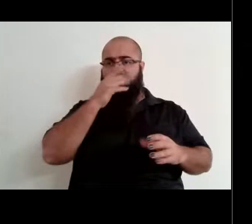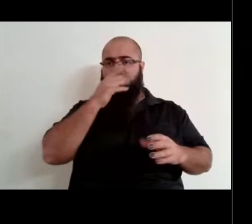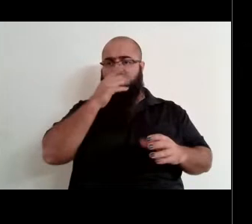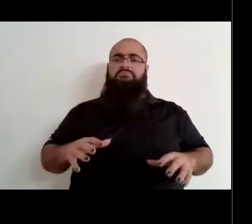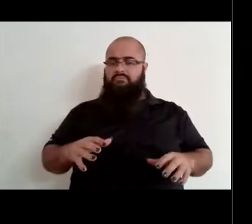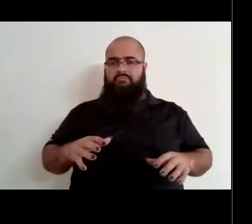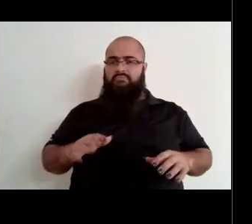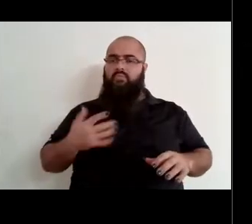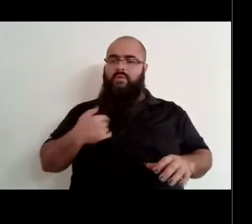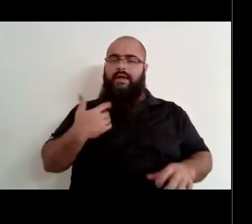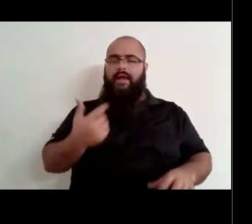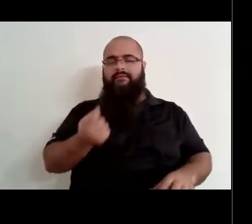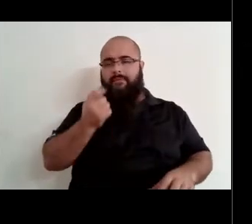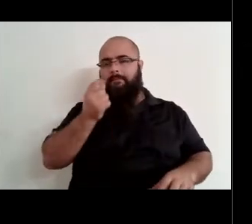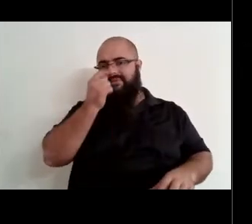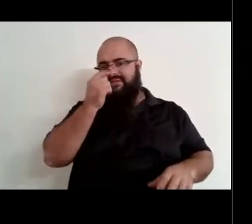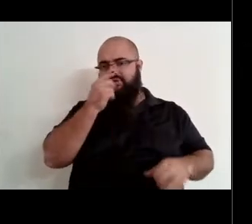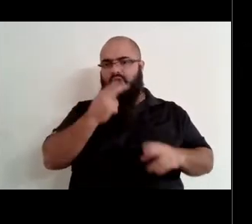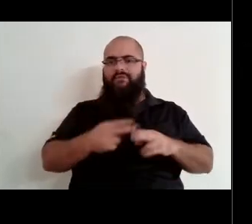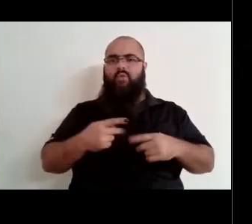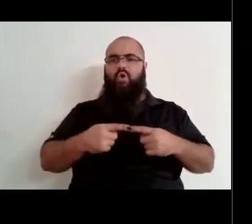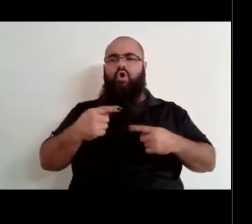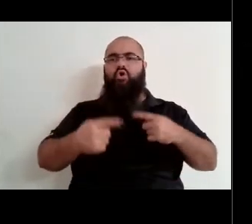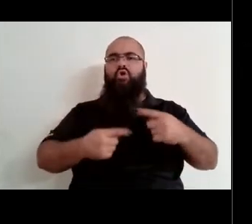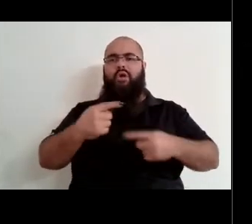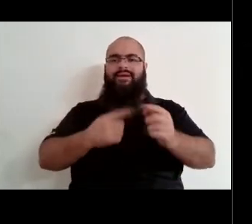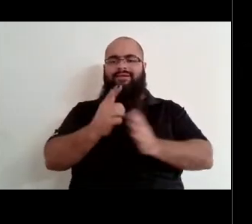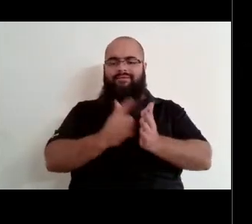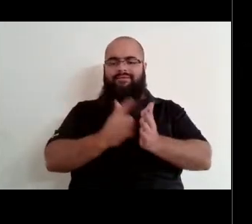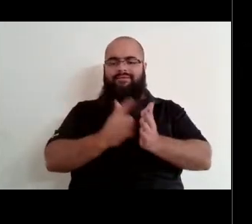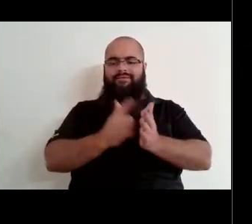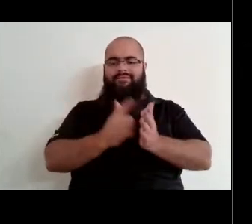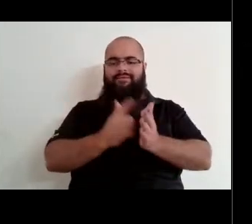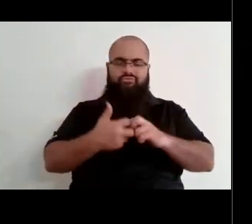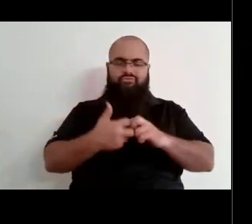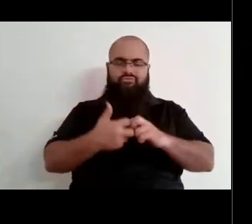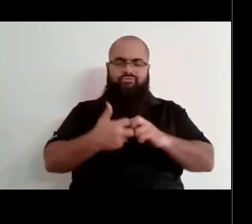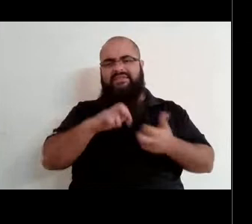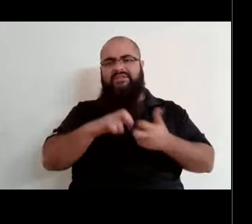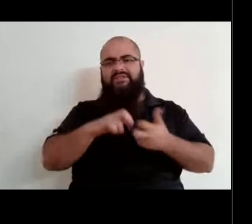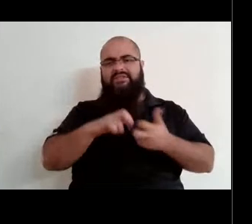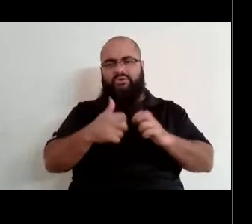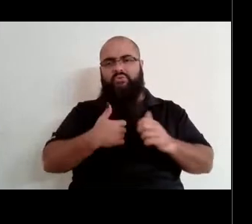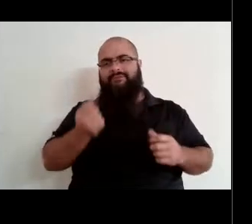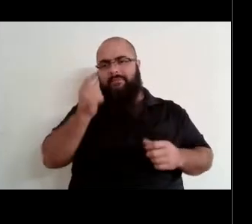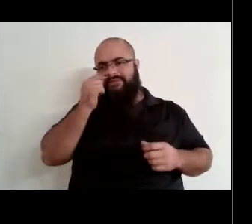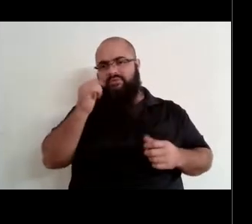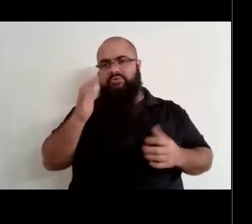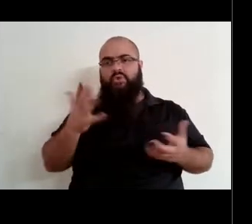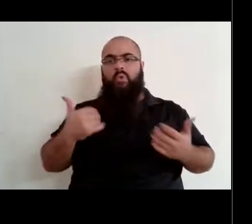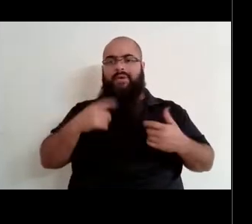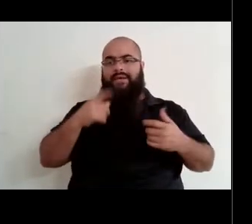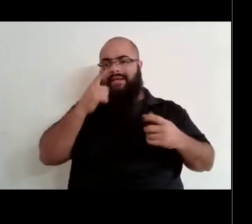With the Brisbane area we look after Southport, Toowoomba and Maroochydore and up to the Bundaberg region.